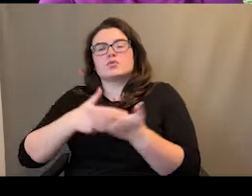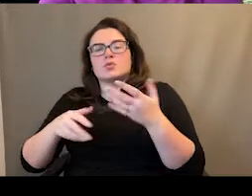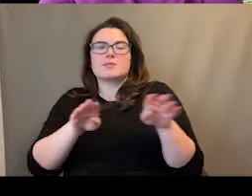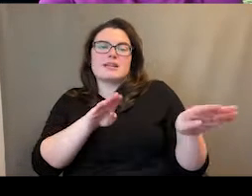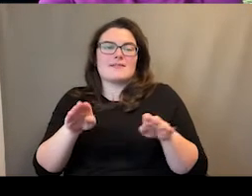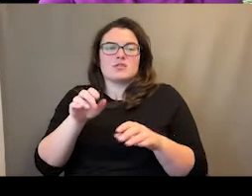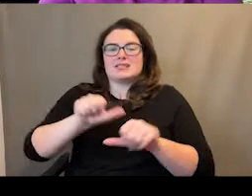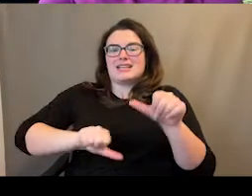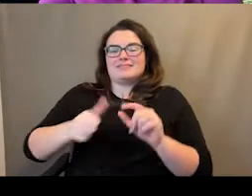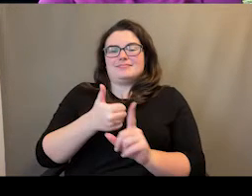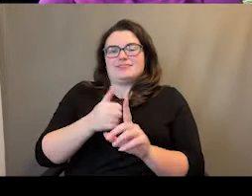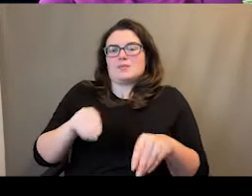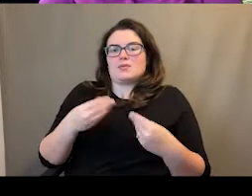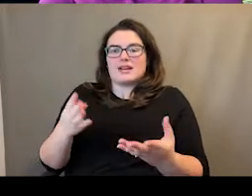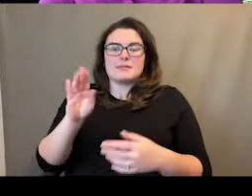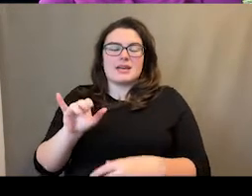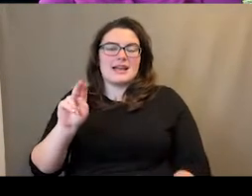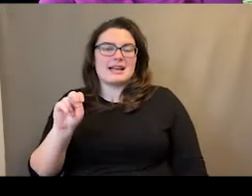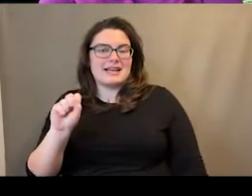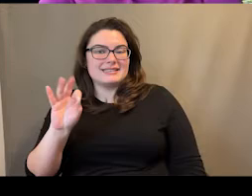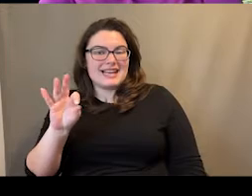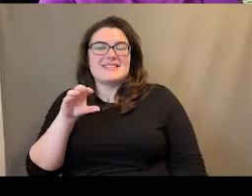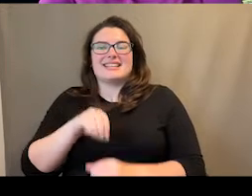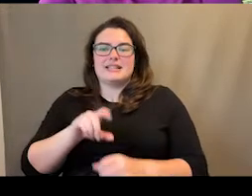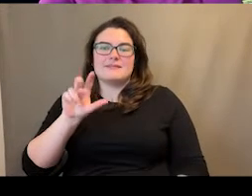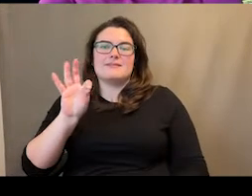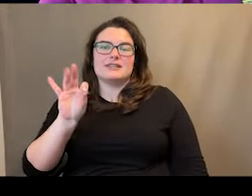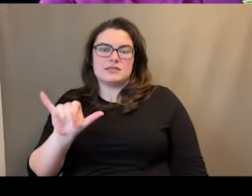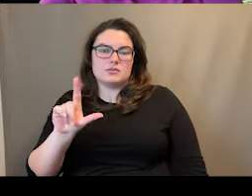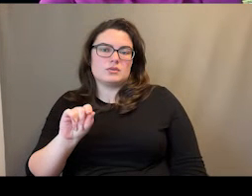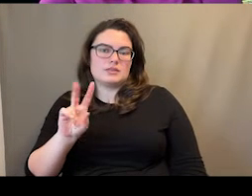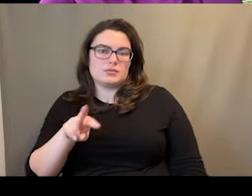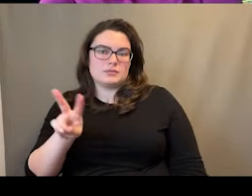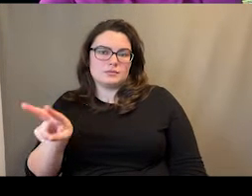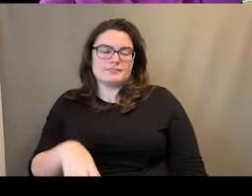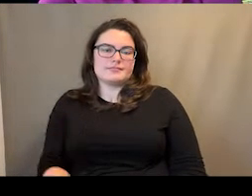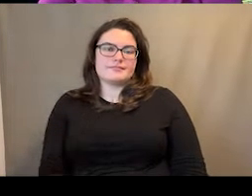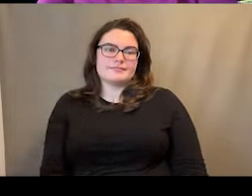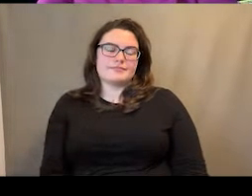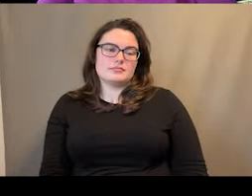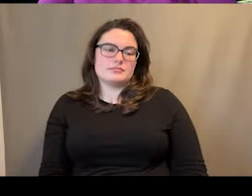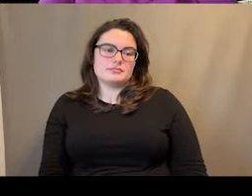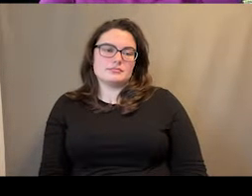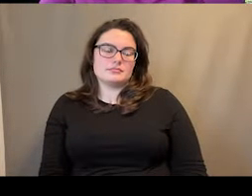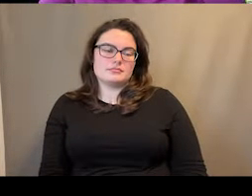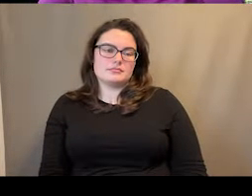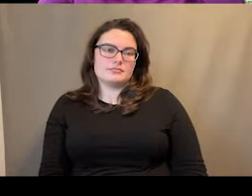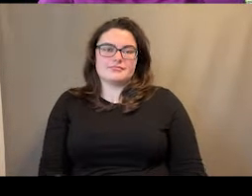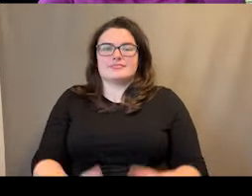were provided by the NSF in Fiscal year 2022. Now I'm going to talk briefly